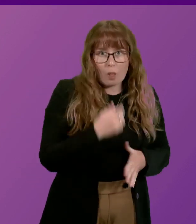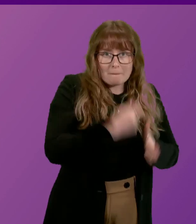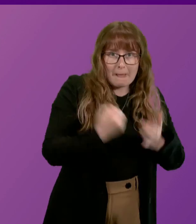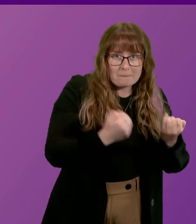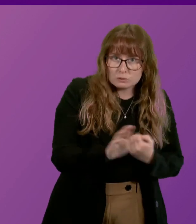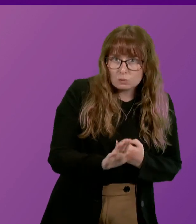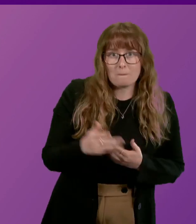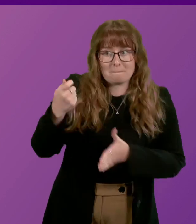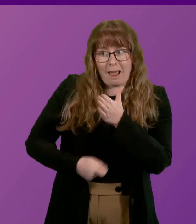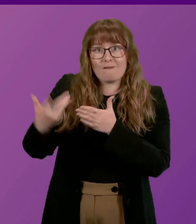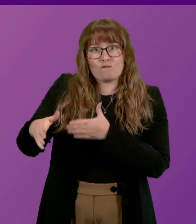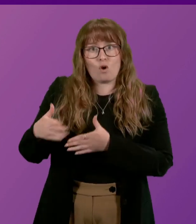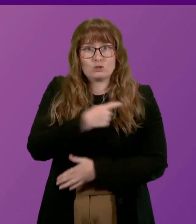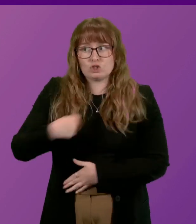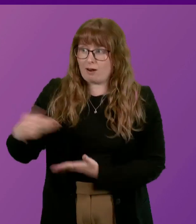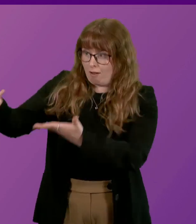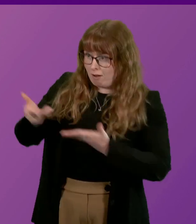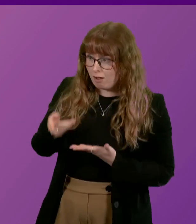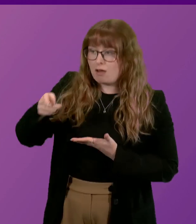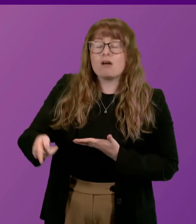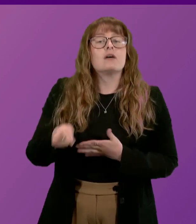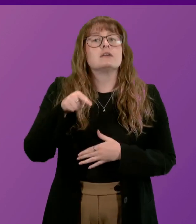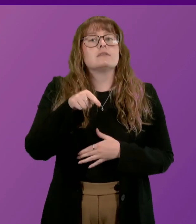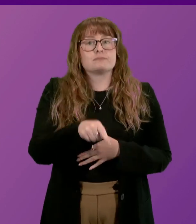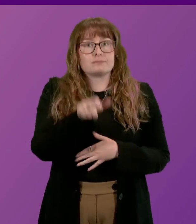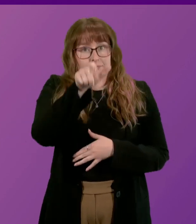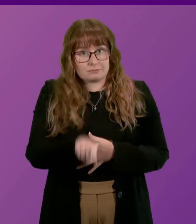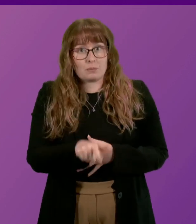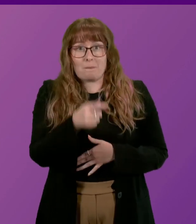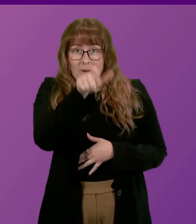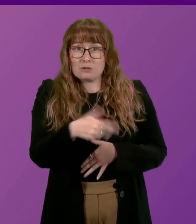The Mayor of Greater Manchester, Andy Burnham, has bought almost four times